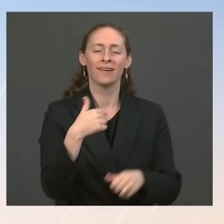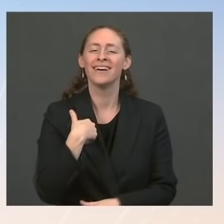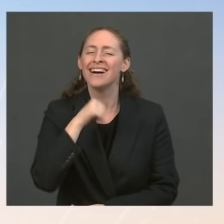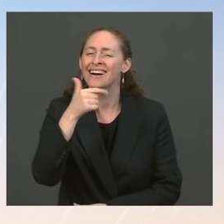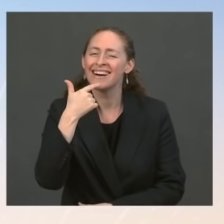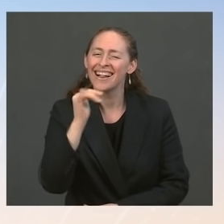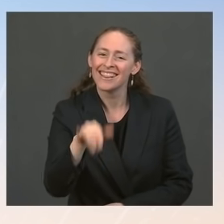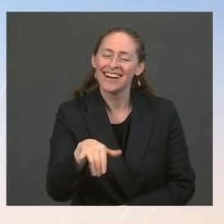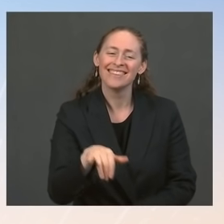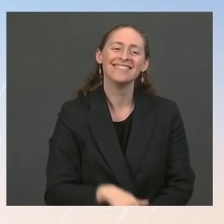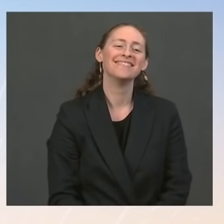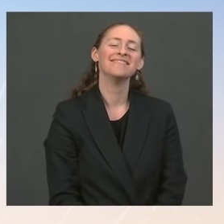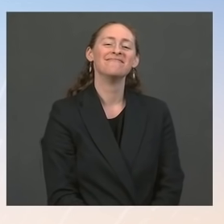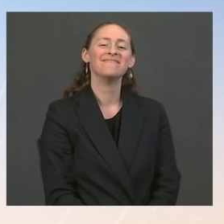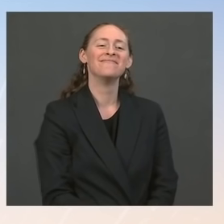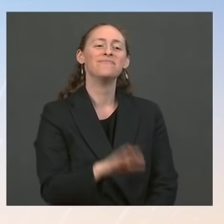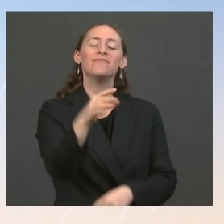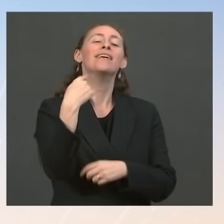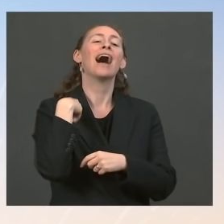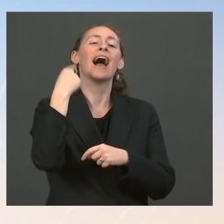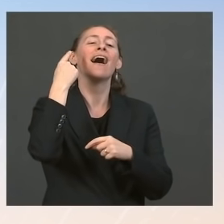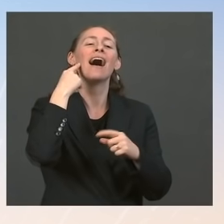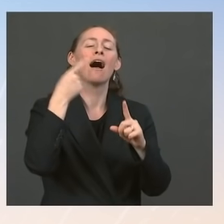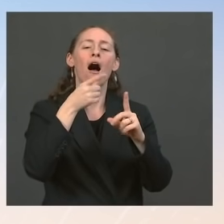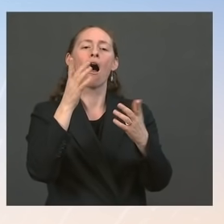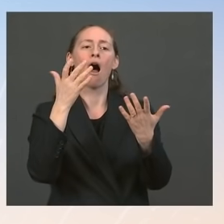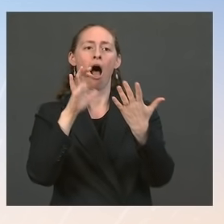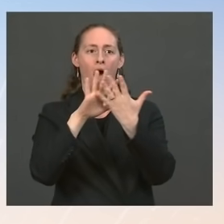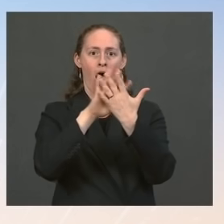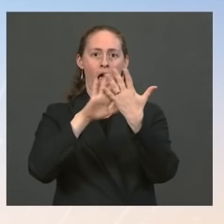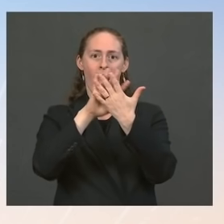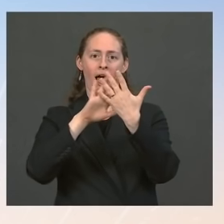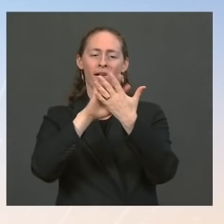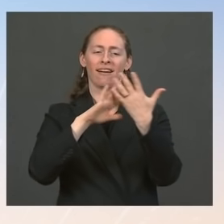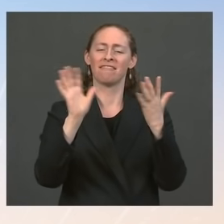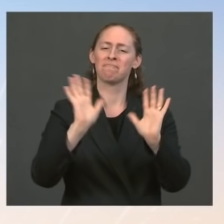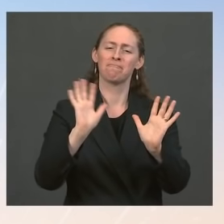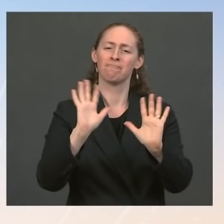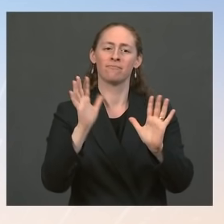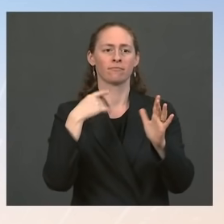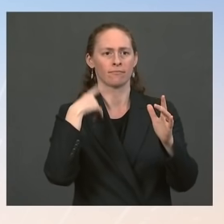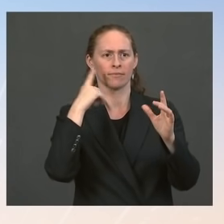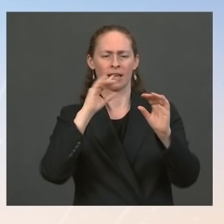and I think we should not dumb this down for anybody here. We're talking about the initial phase post-May 1.